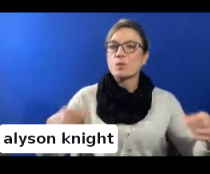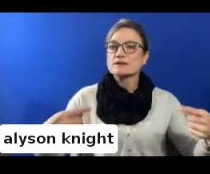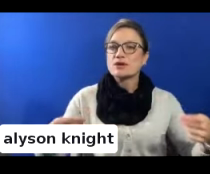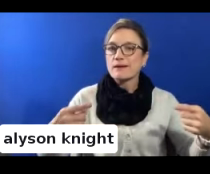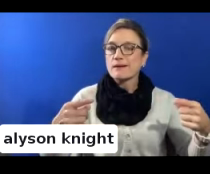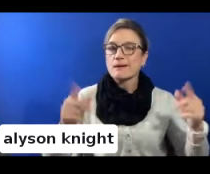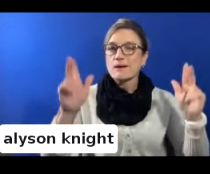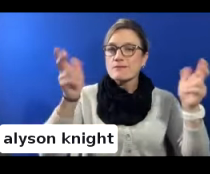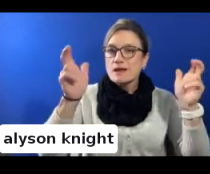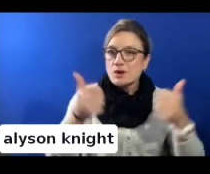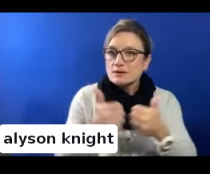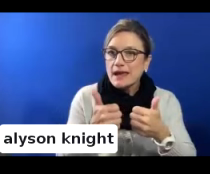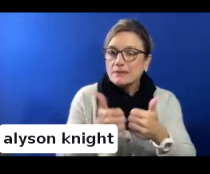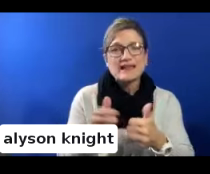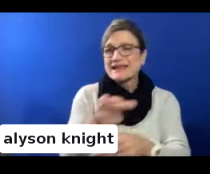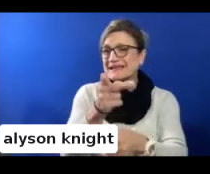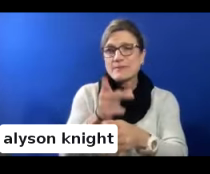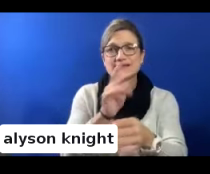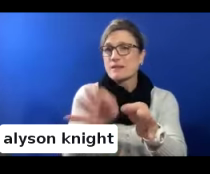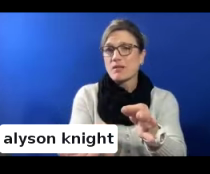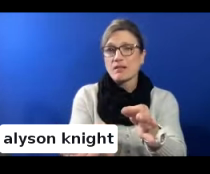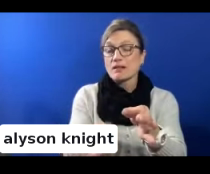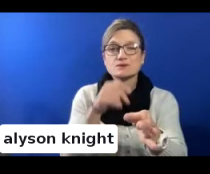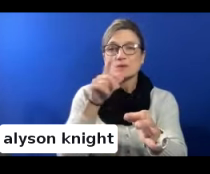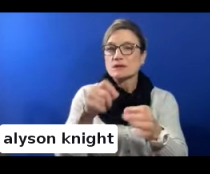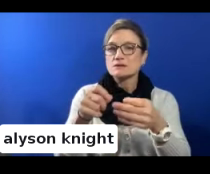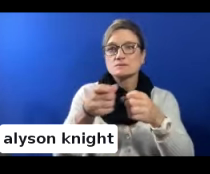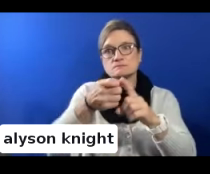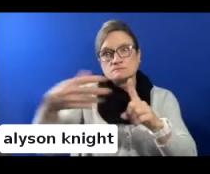It is not necessary to itemize in granular details.